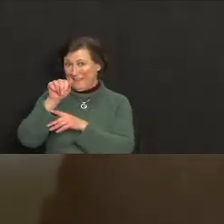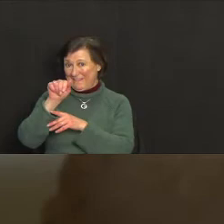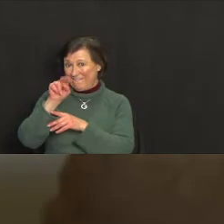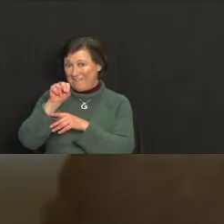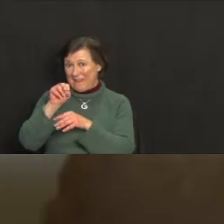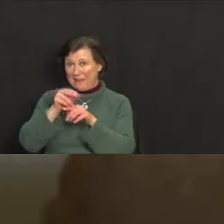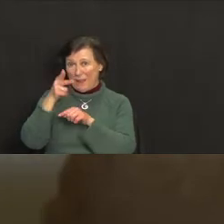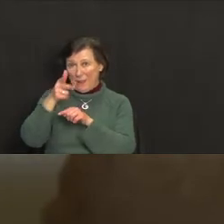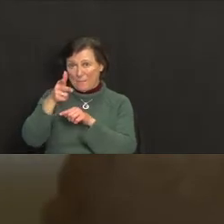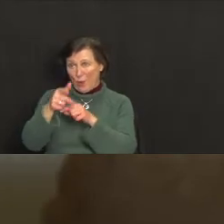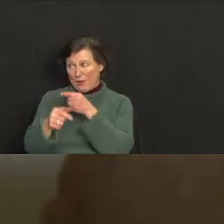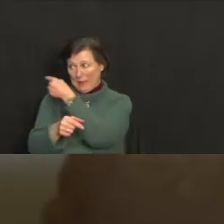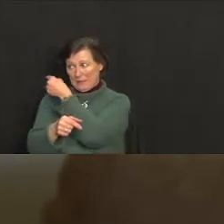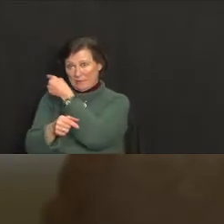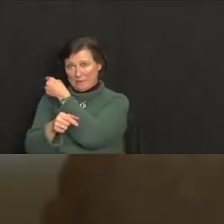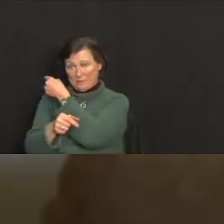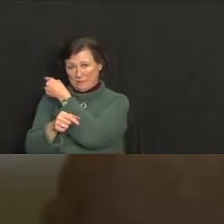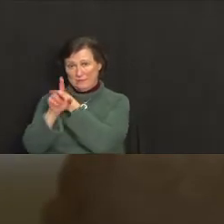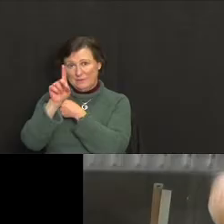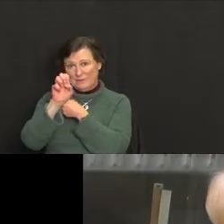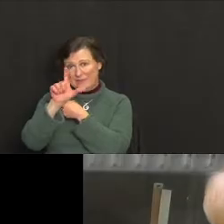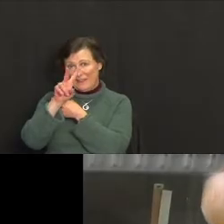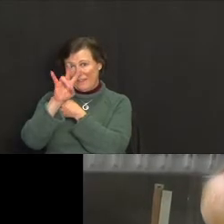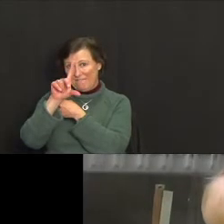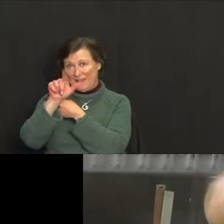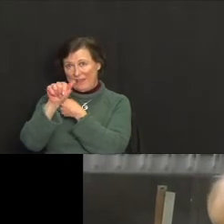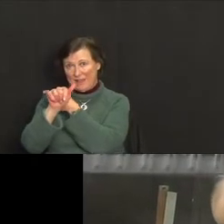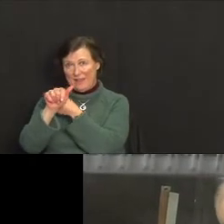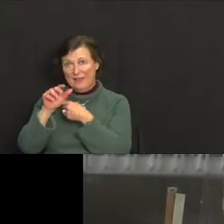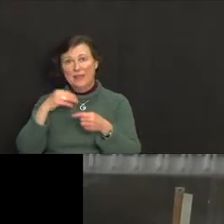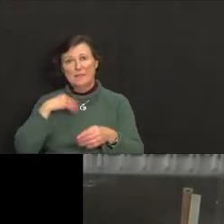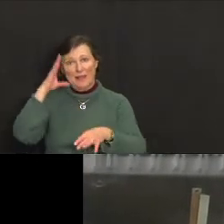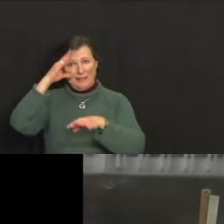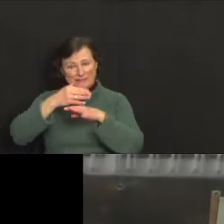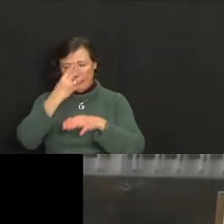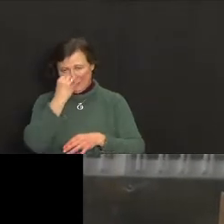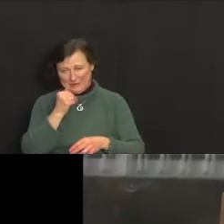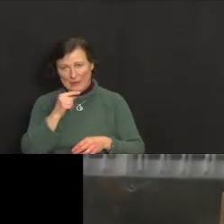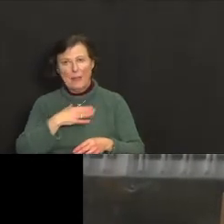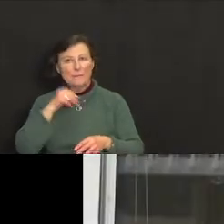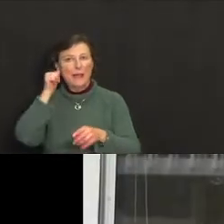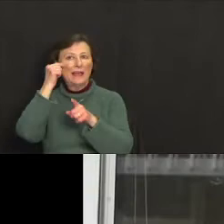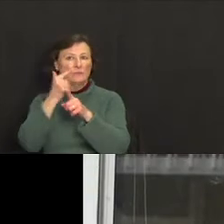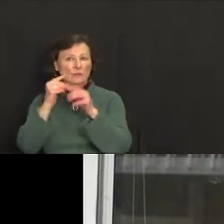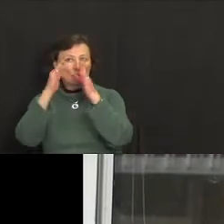over here, The Dell Villa and my son was sleeping at my sister's house every night.